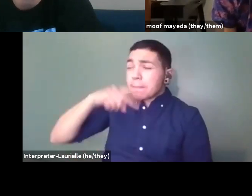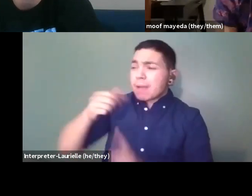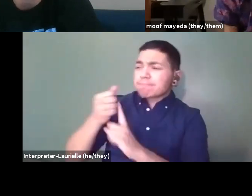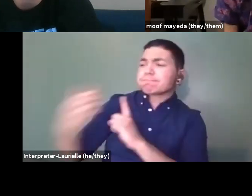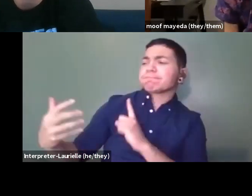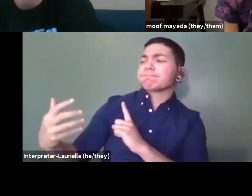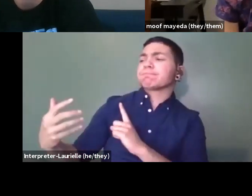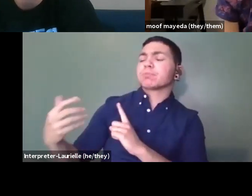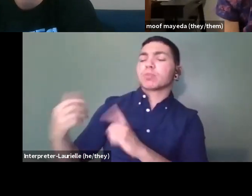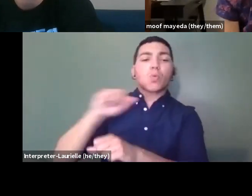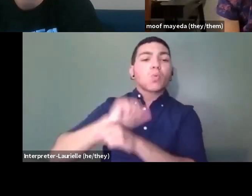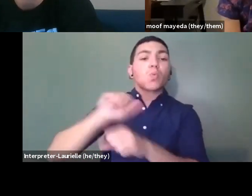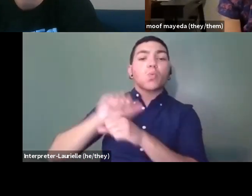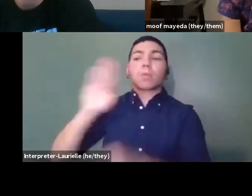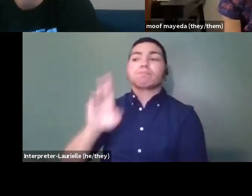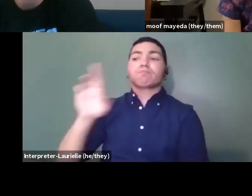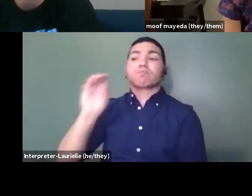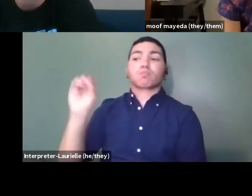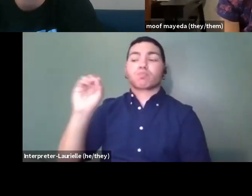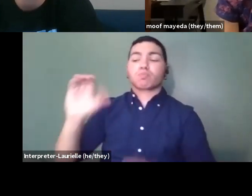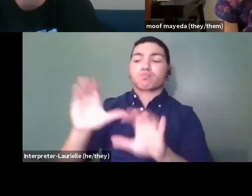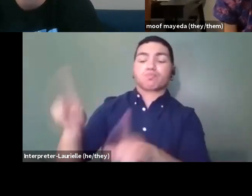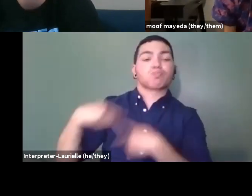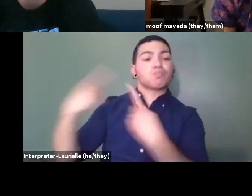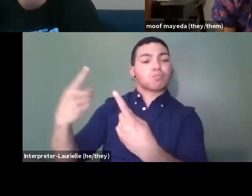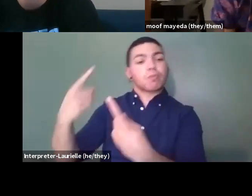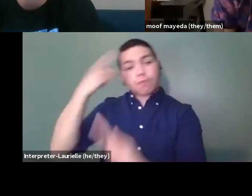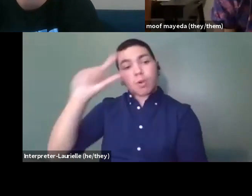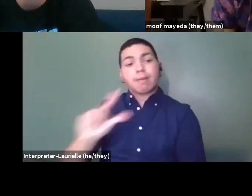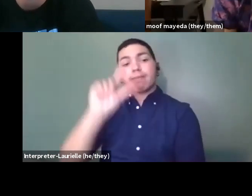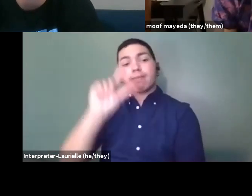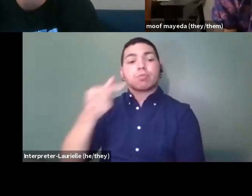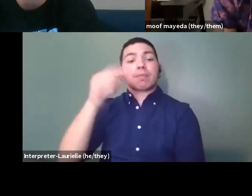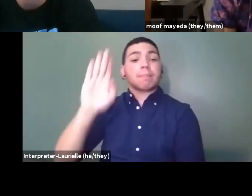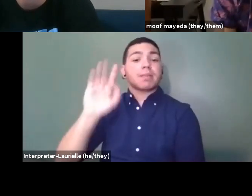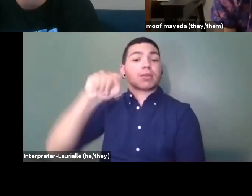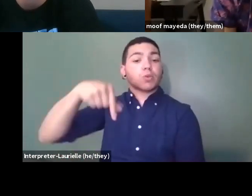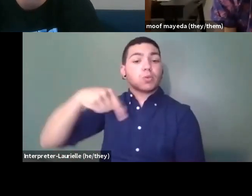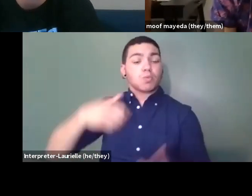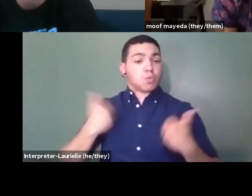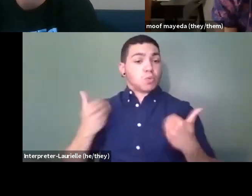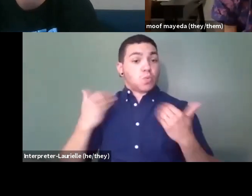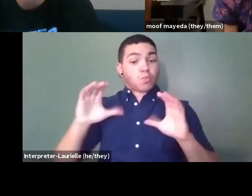So Adi's dad asked BRO to help them find a way to ensure that